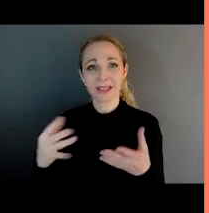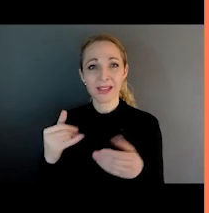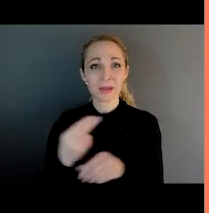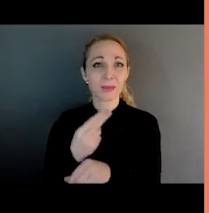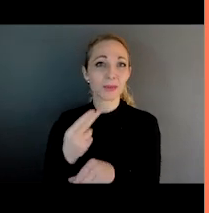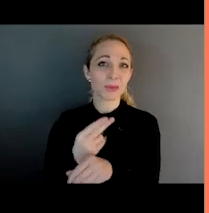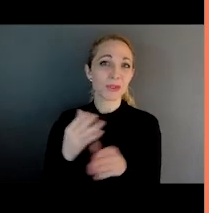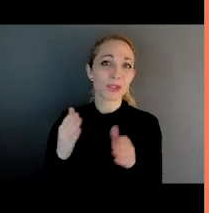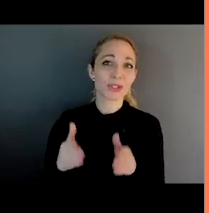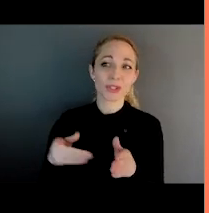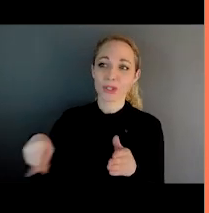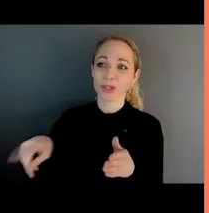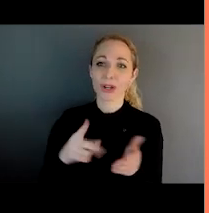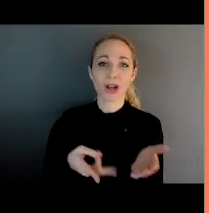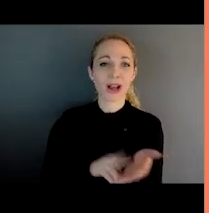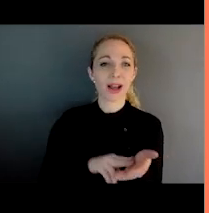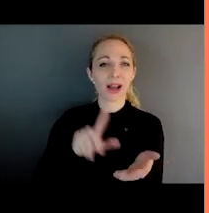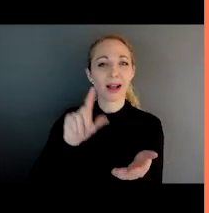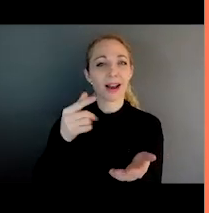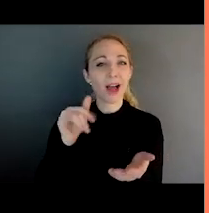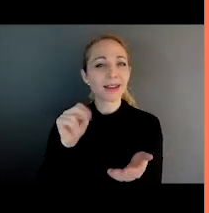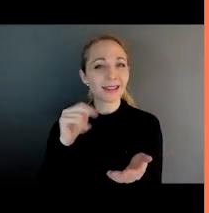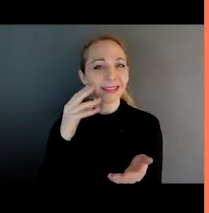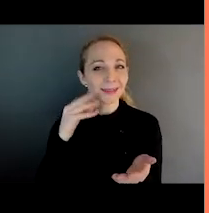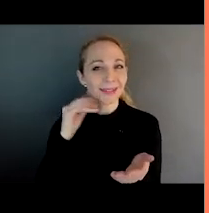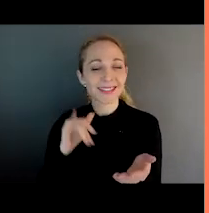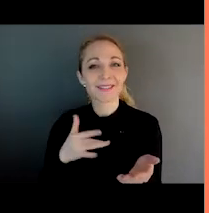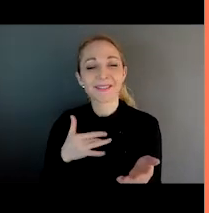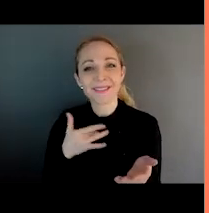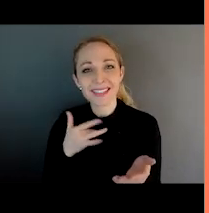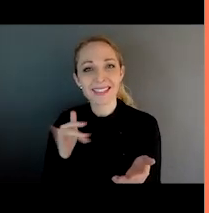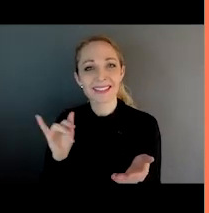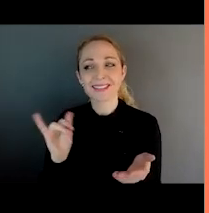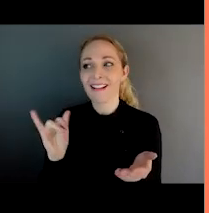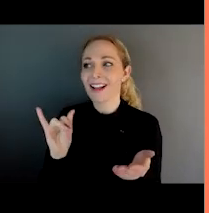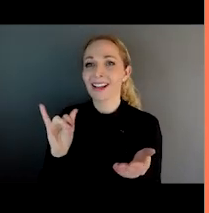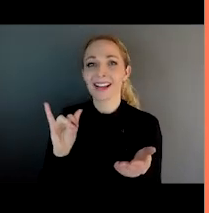THAT FEELS LIKE OTHER SITES THEY HAVE BEEN TO, YOU CAN